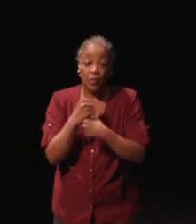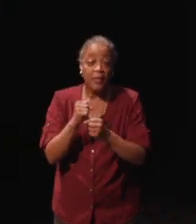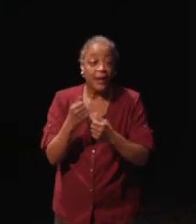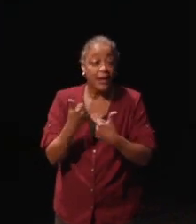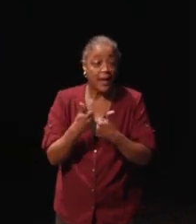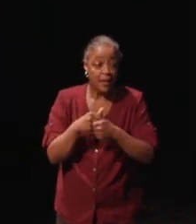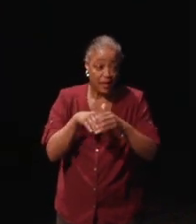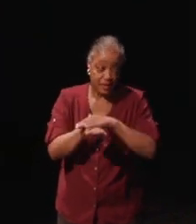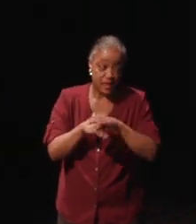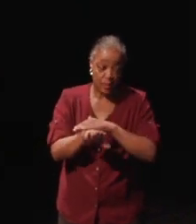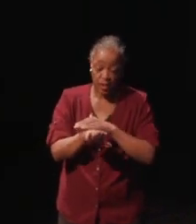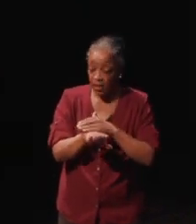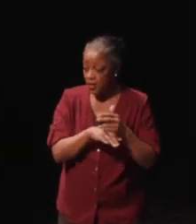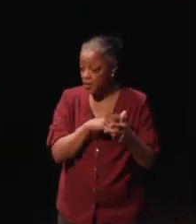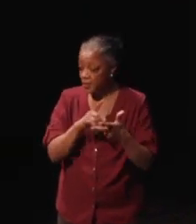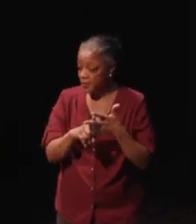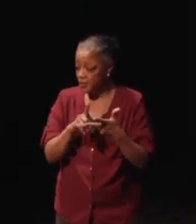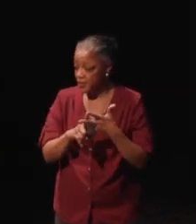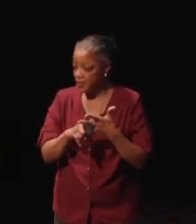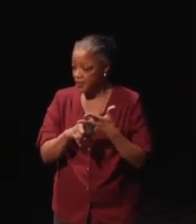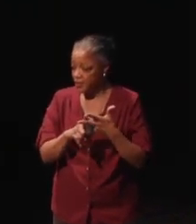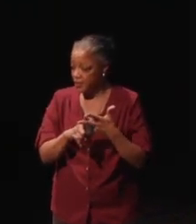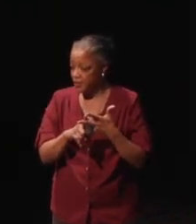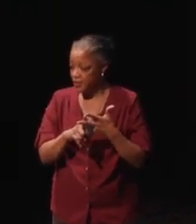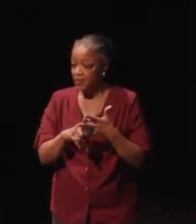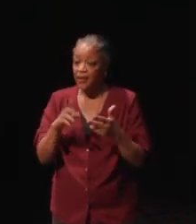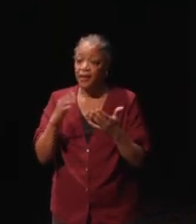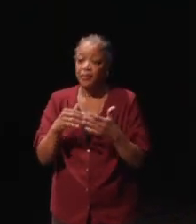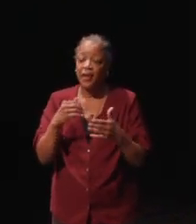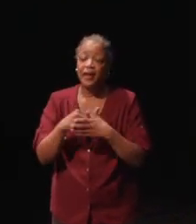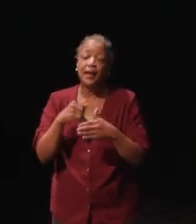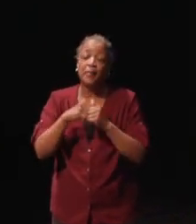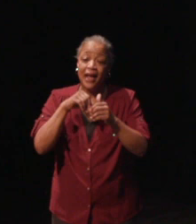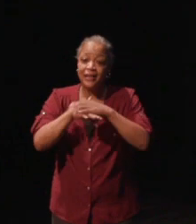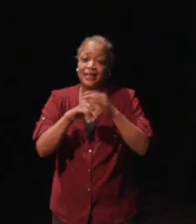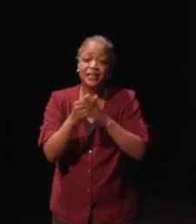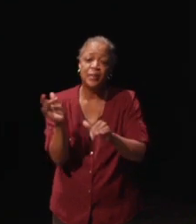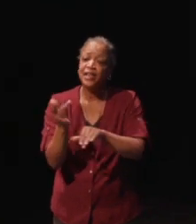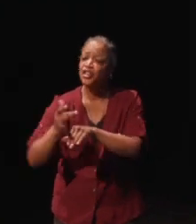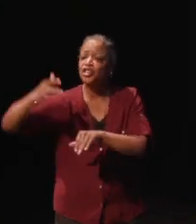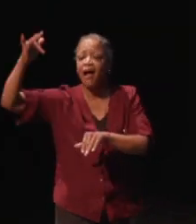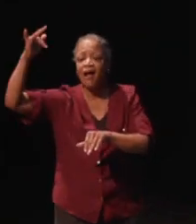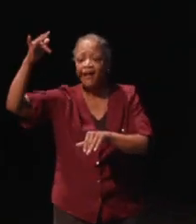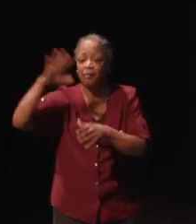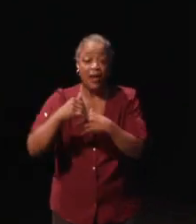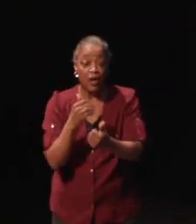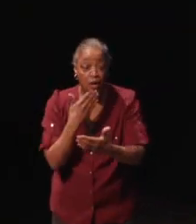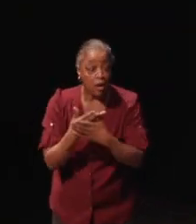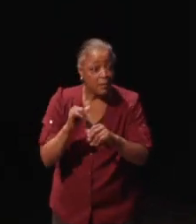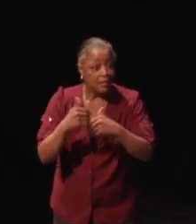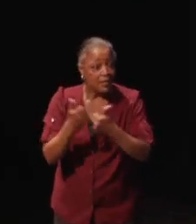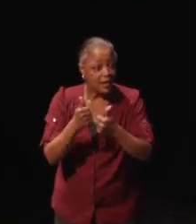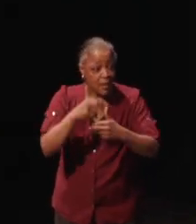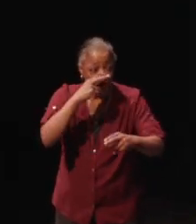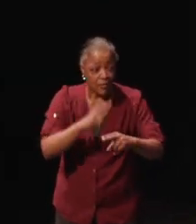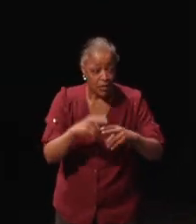And then to go a step beyond that and actually make the accessibility to shine, make it good and make the game fun to play.